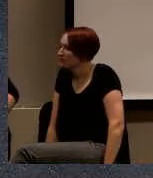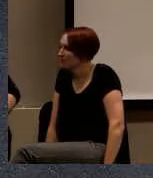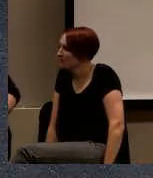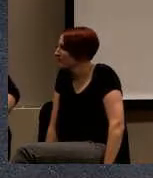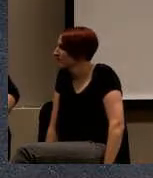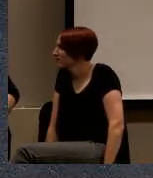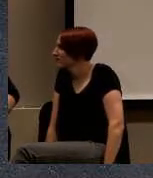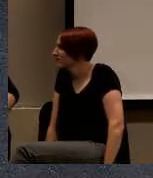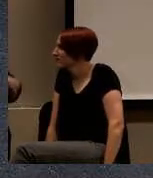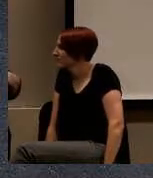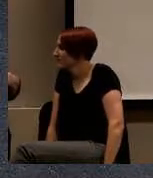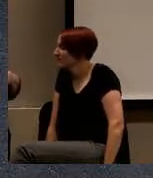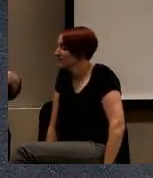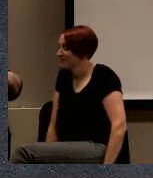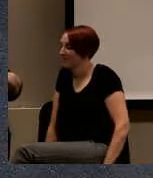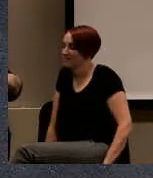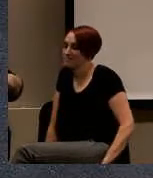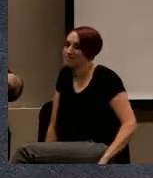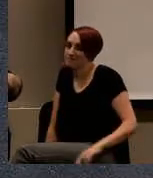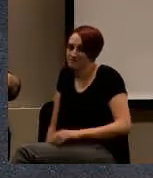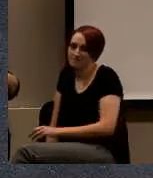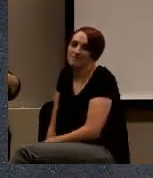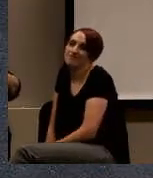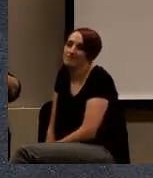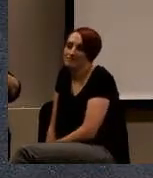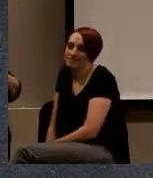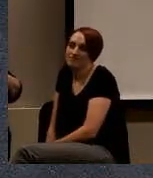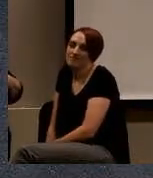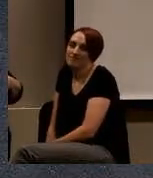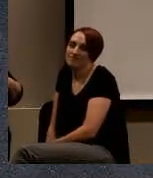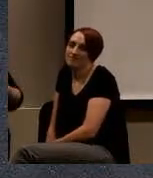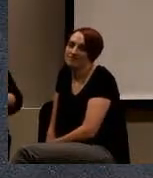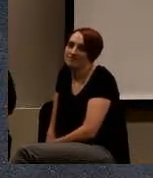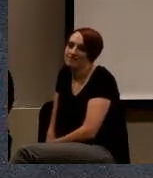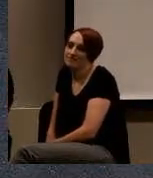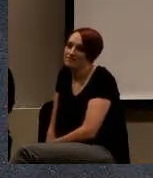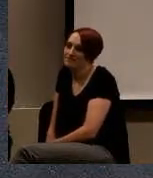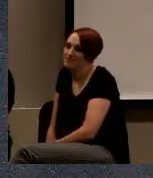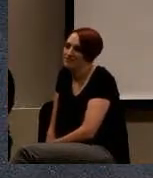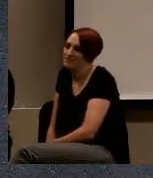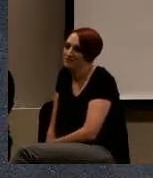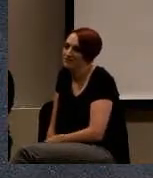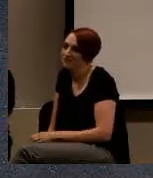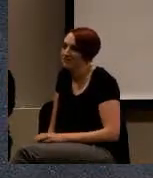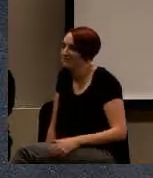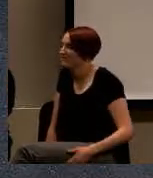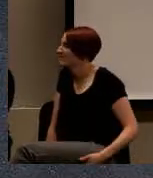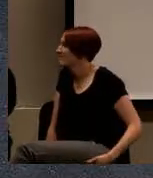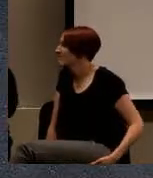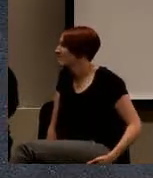relatively new little, very low-tech feature, but some of that helps improve safety dramatically by